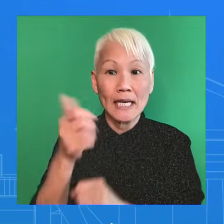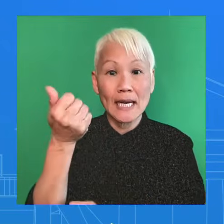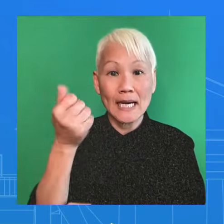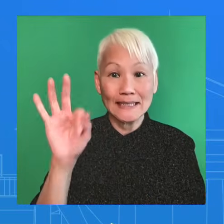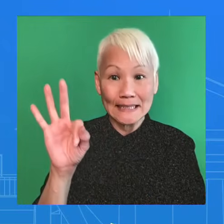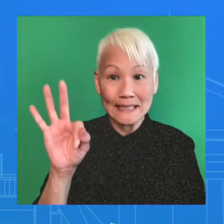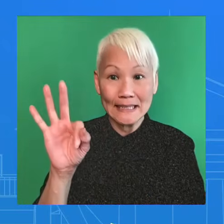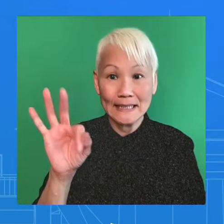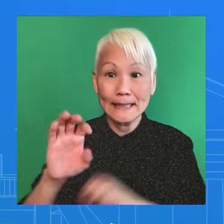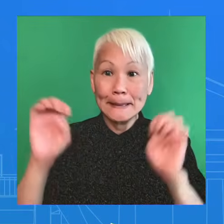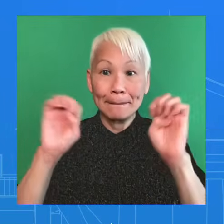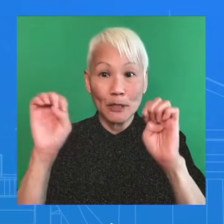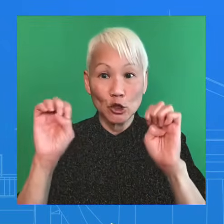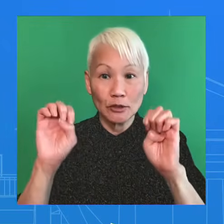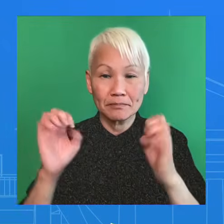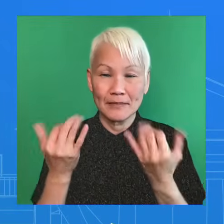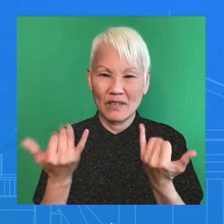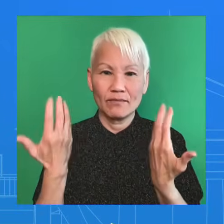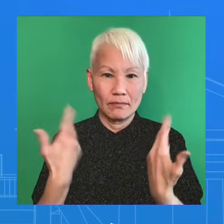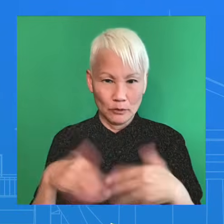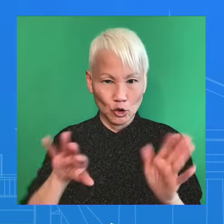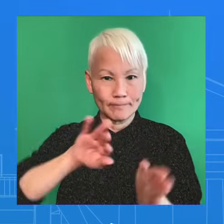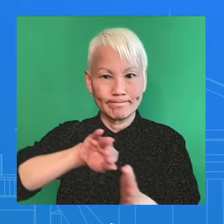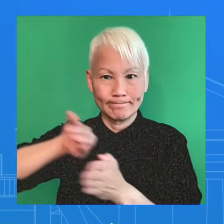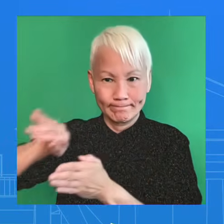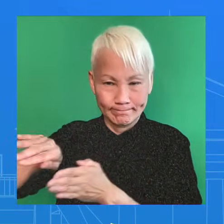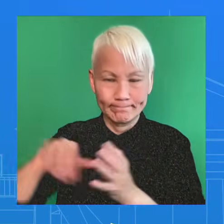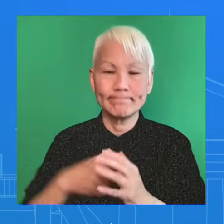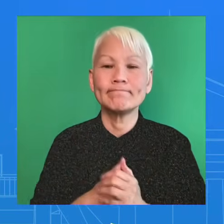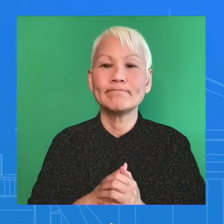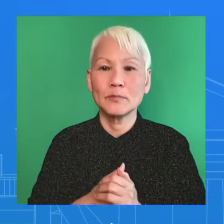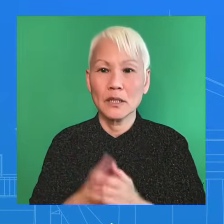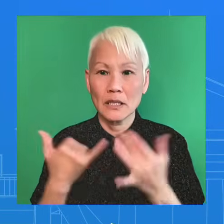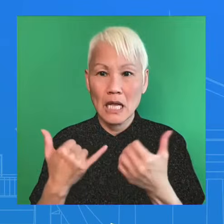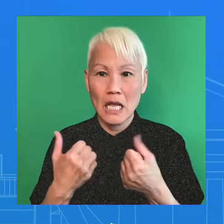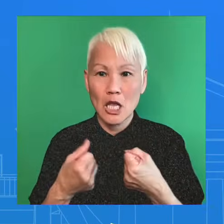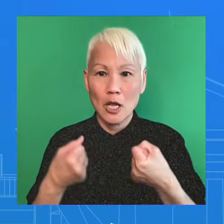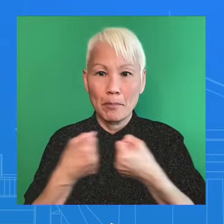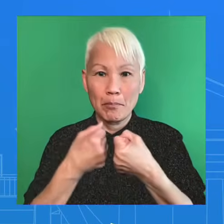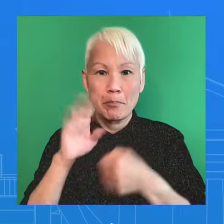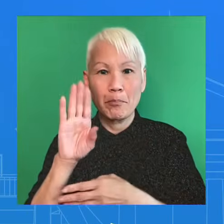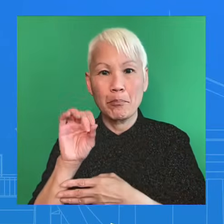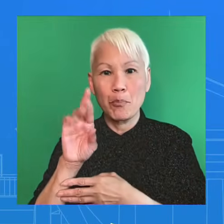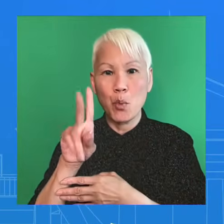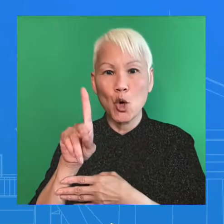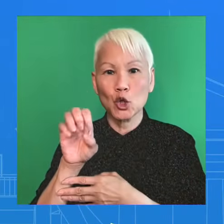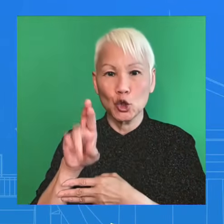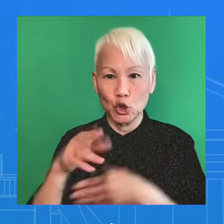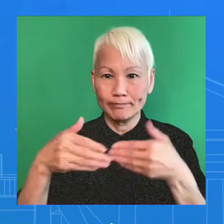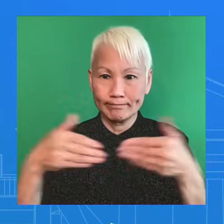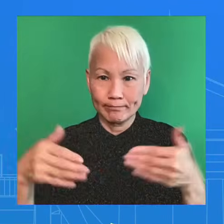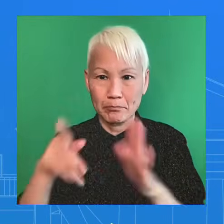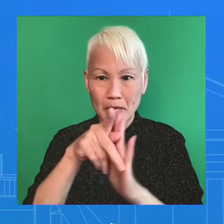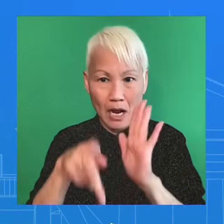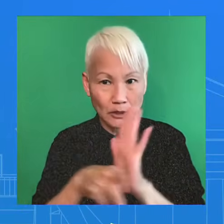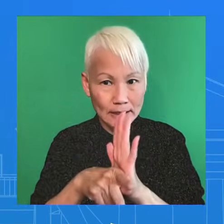And what you can expect as well is he will be talking to his Cabinet's members Cabinet secretaries about the next 100 days,